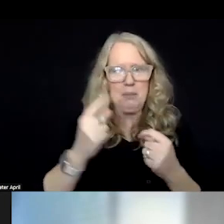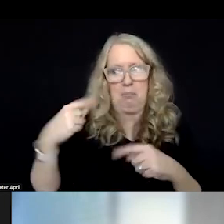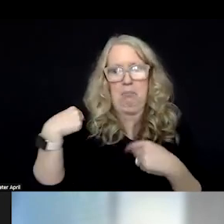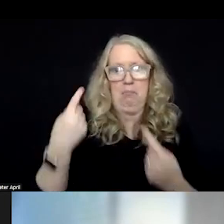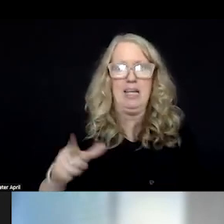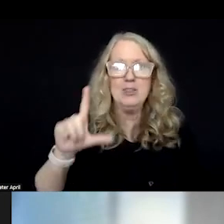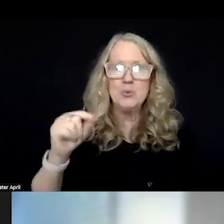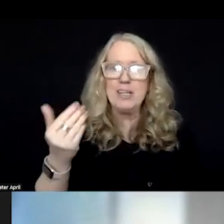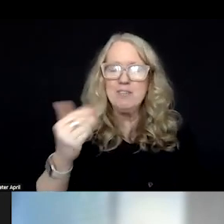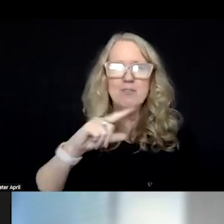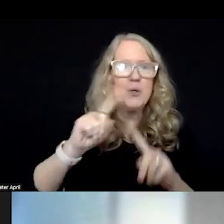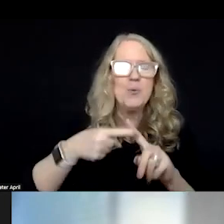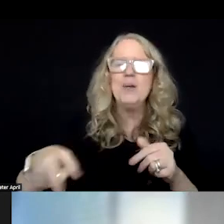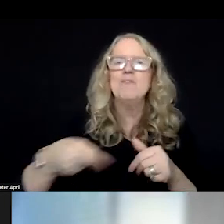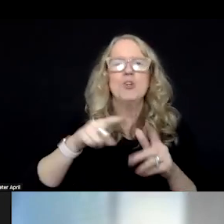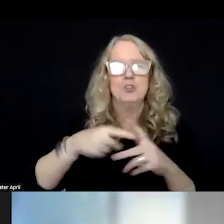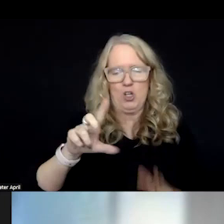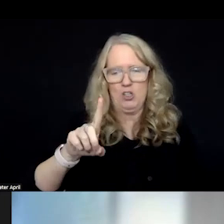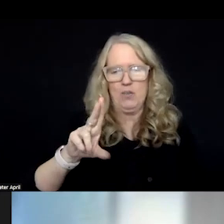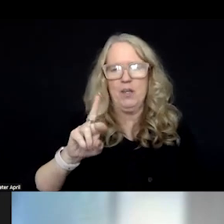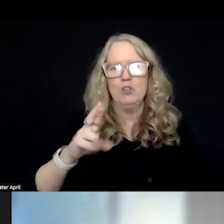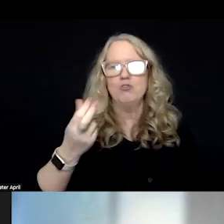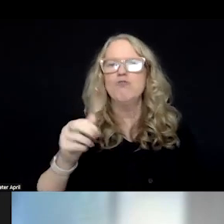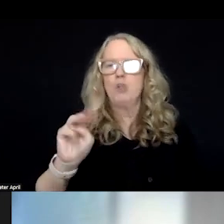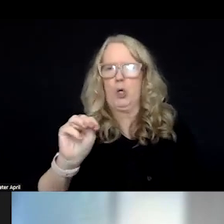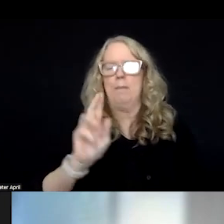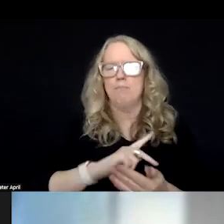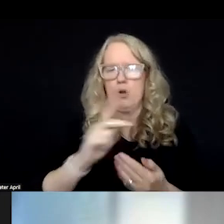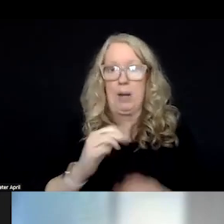SINCE WE STARTED THAT DURHAM PROGRAM. I THINK MY REFLECTIONS